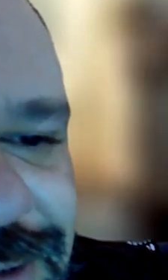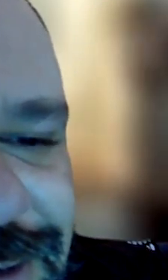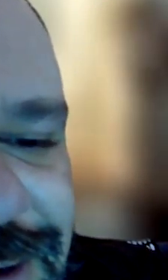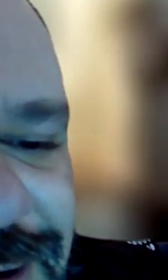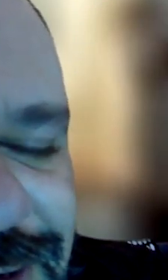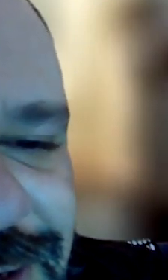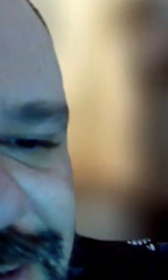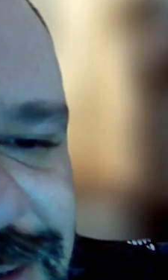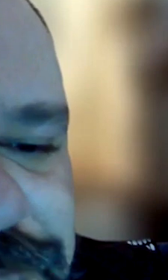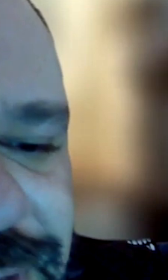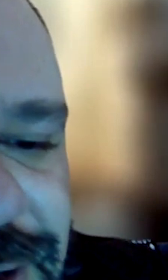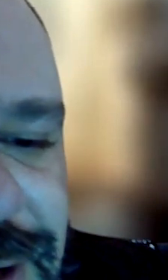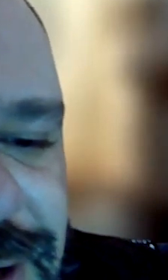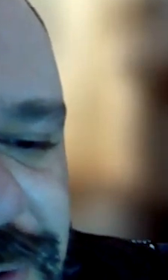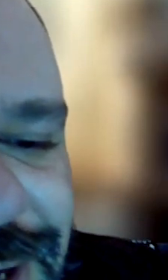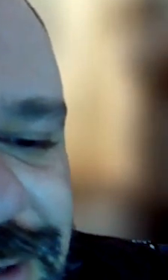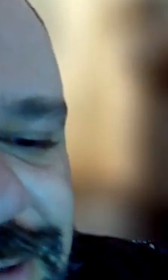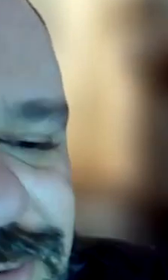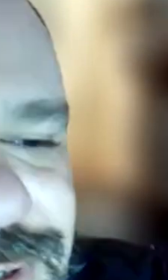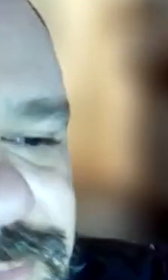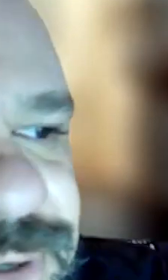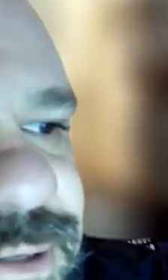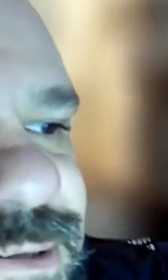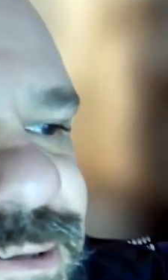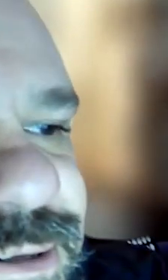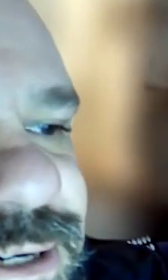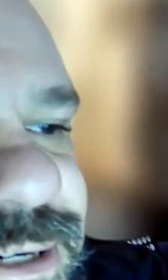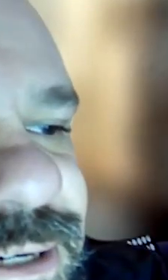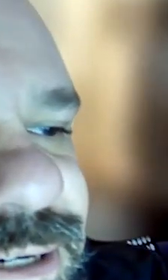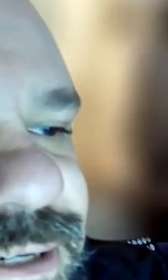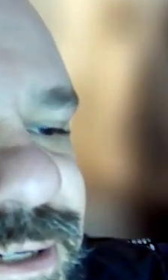reside upon that has been colonize. Okay. So I am going